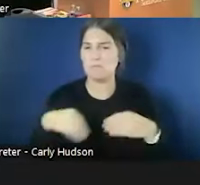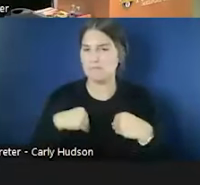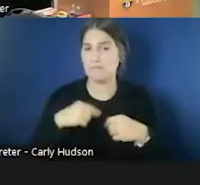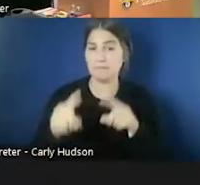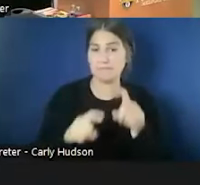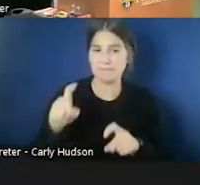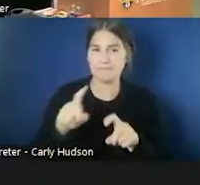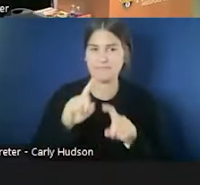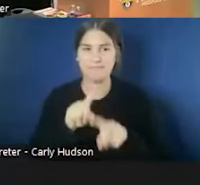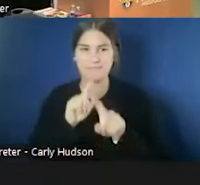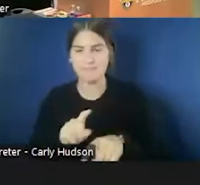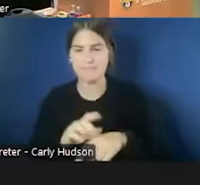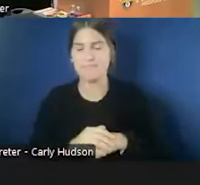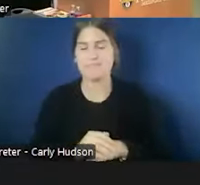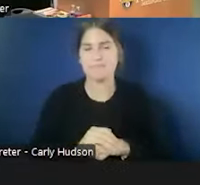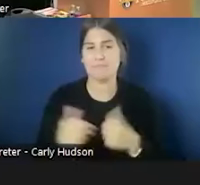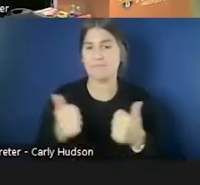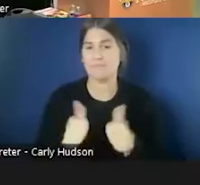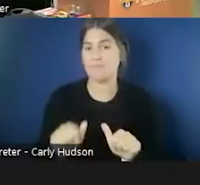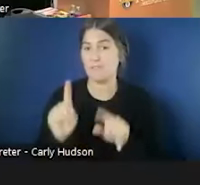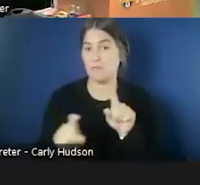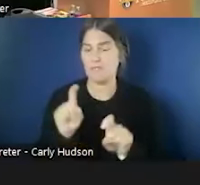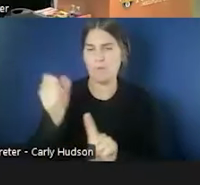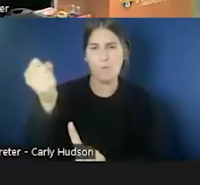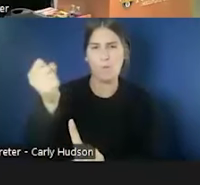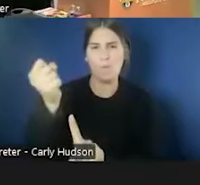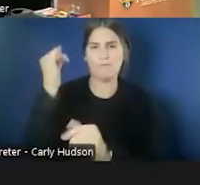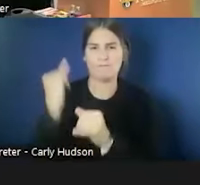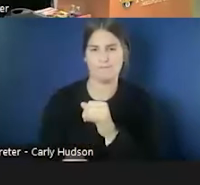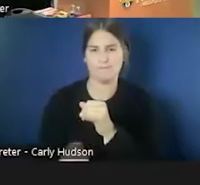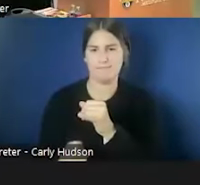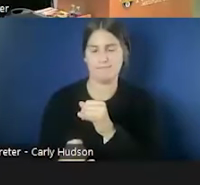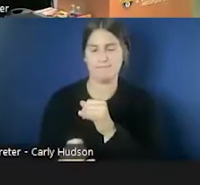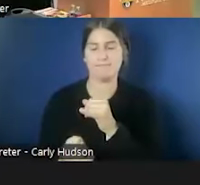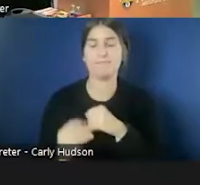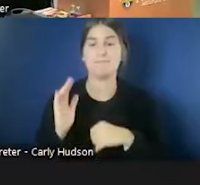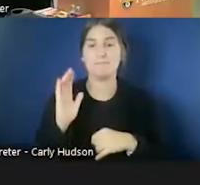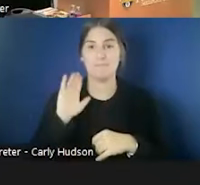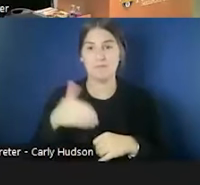up on asking any questions until then uh we will have the microphone down here and we'll pass it